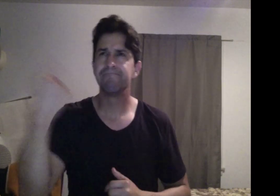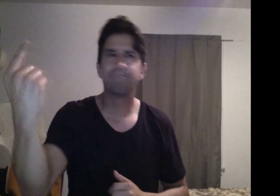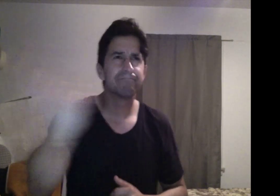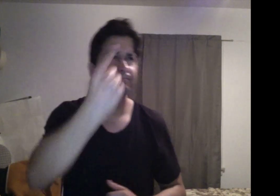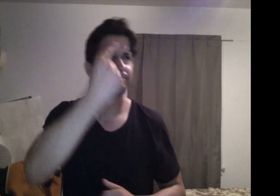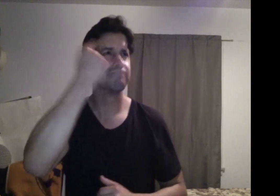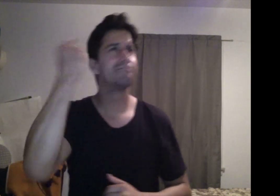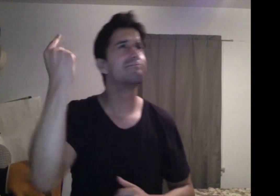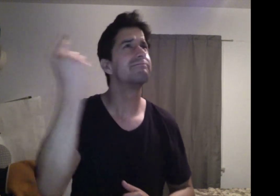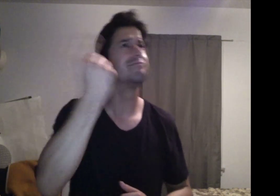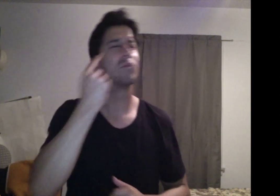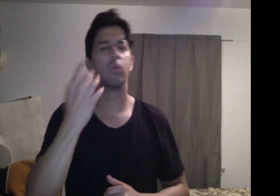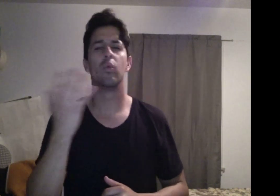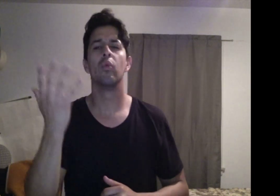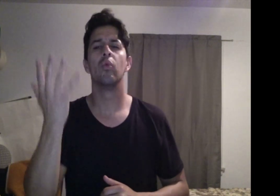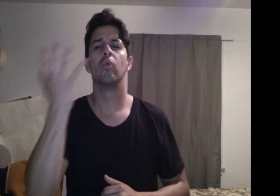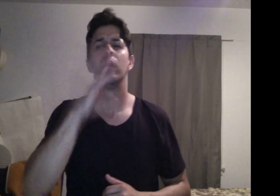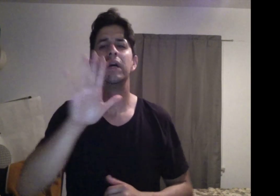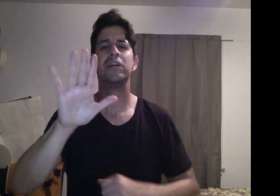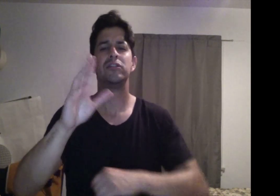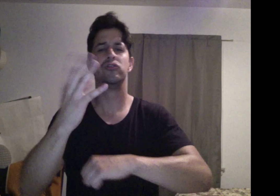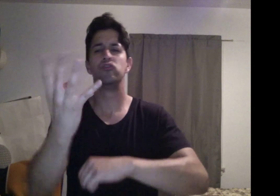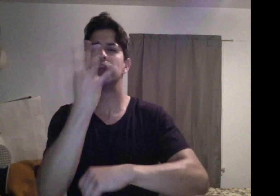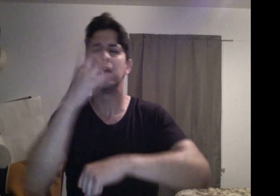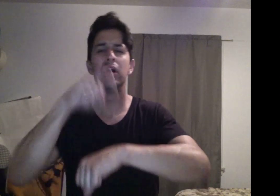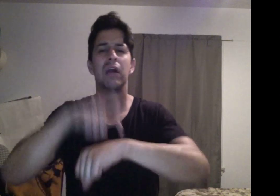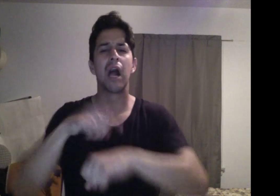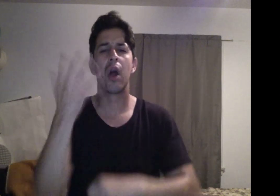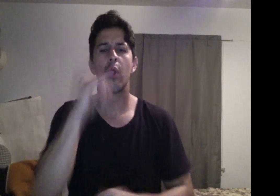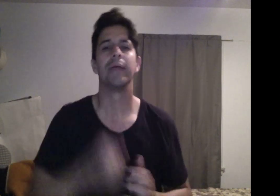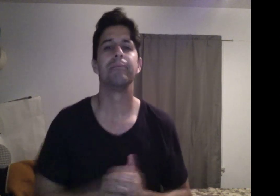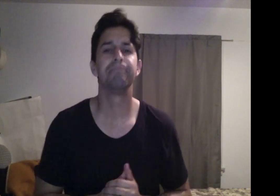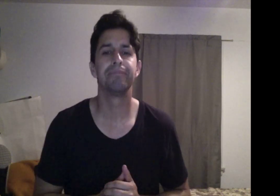what would his sentence be?